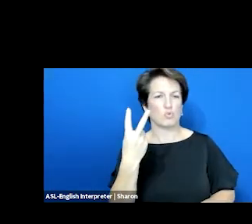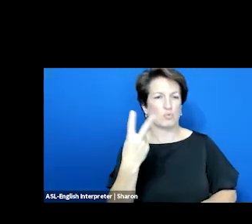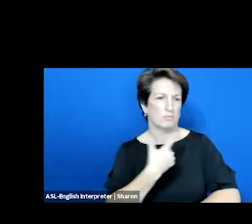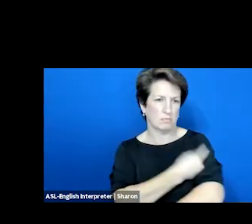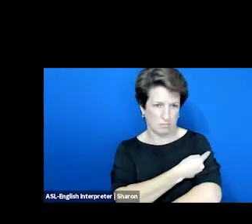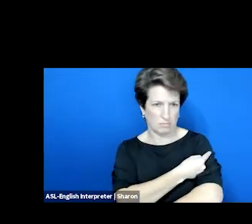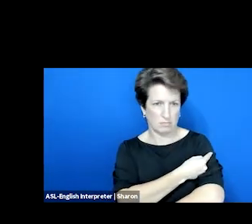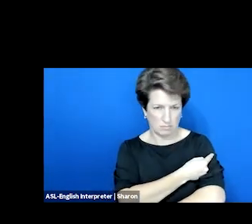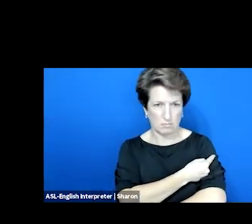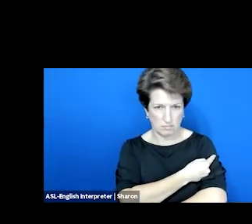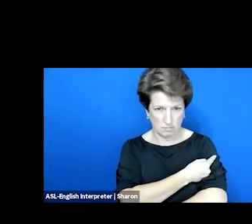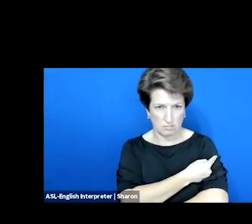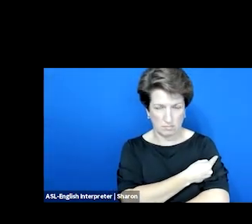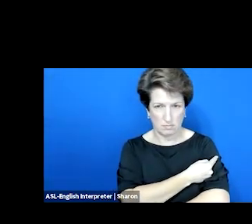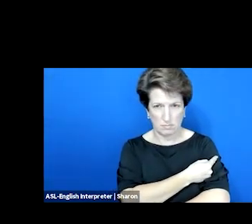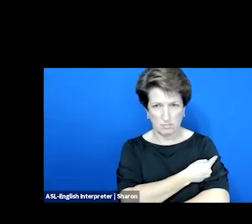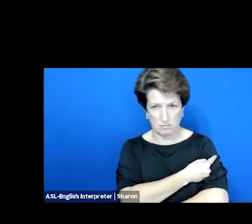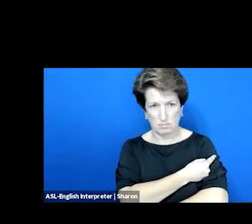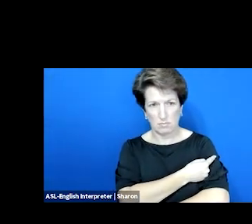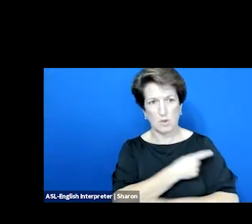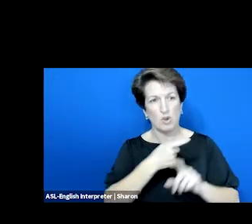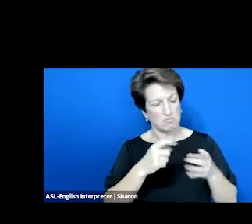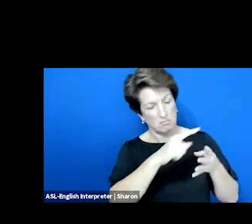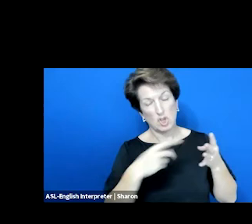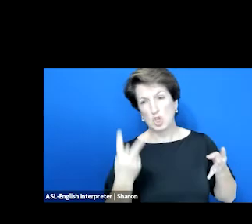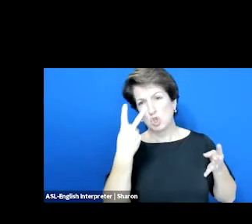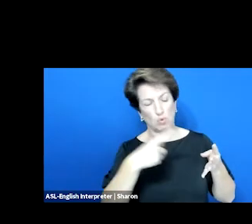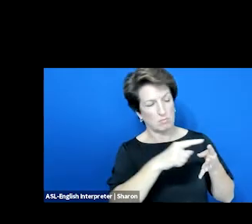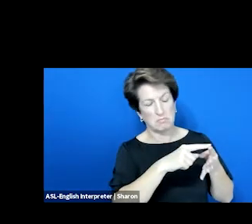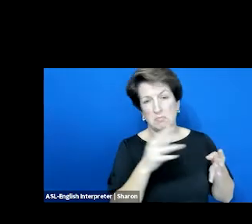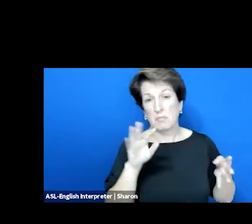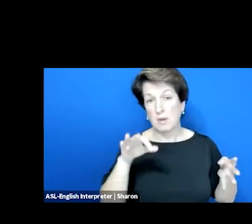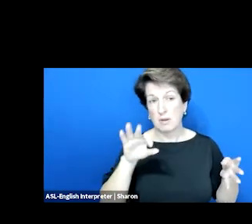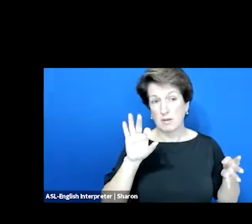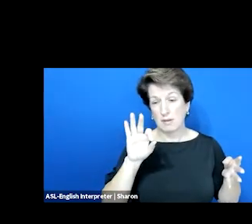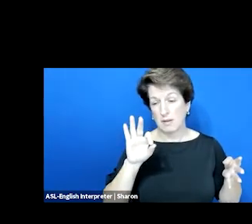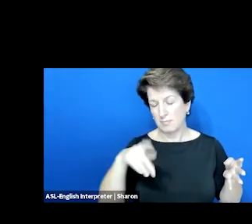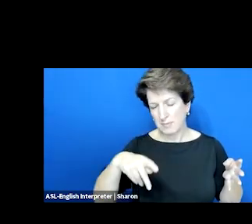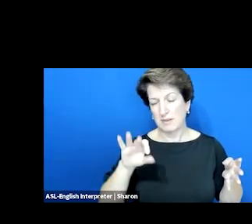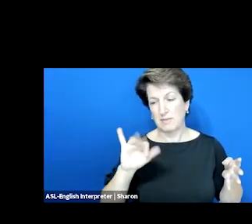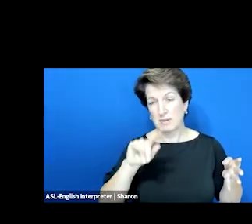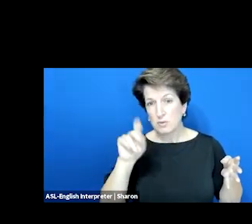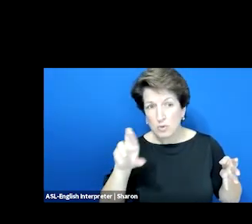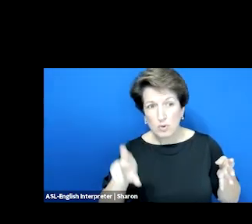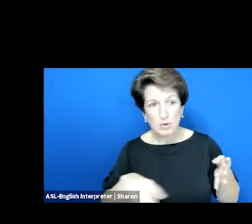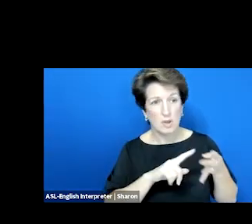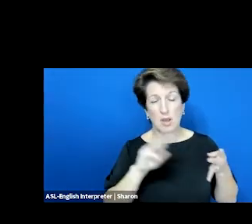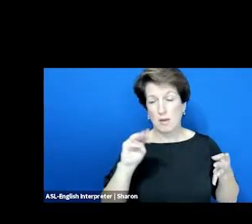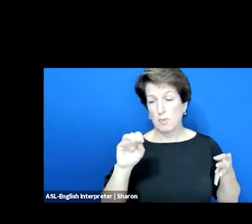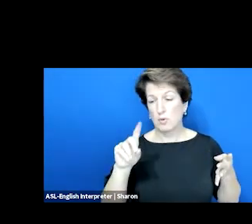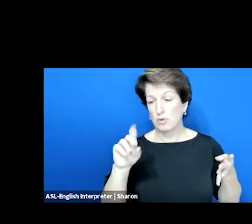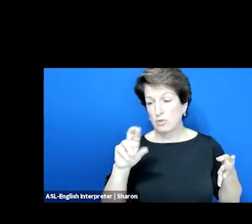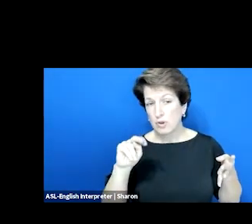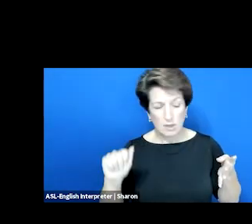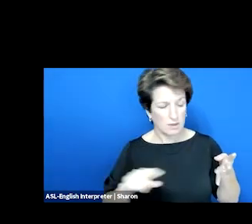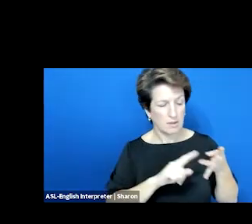or two for you to get it, it could be mailed to you.